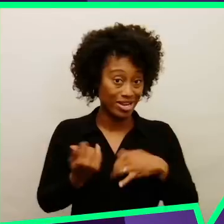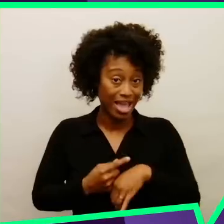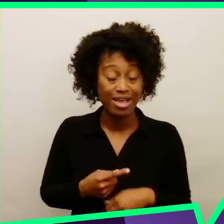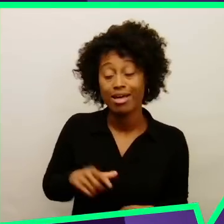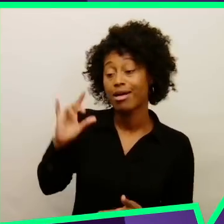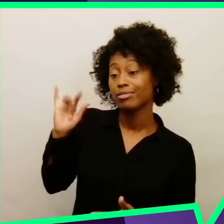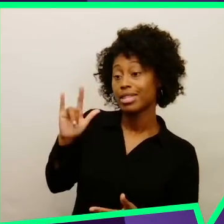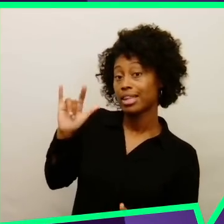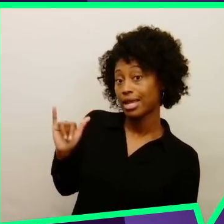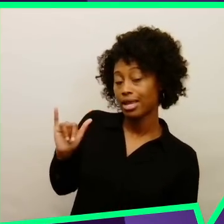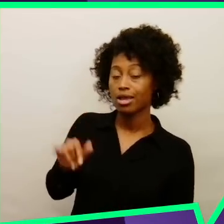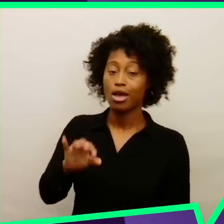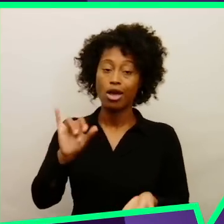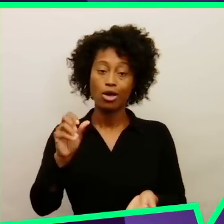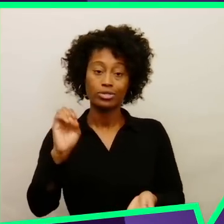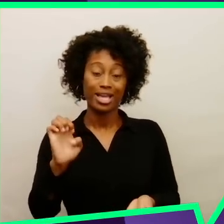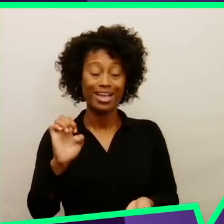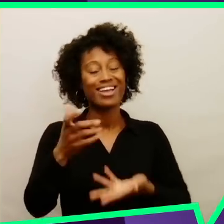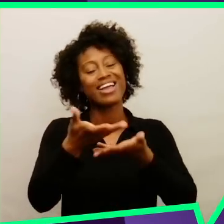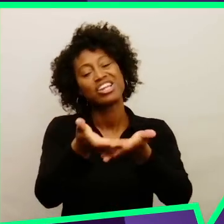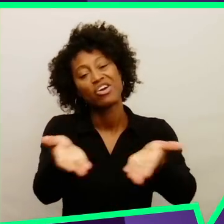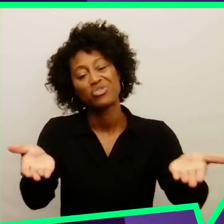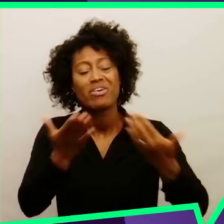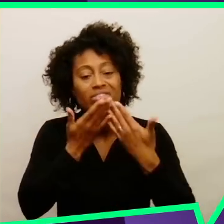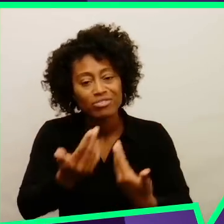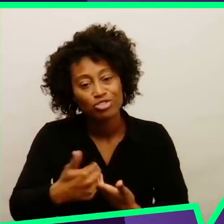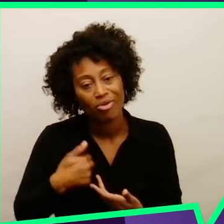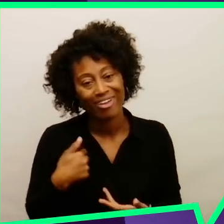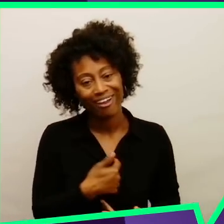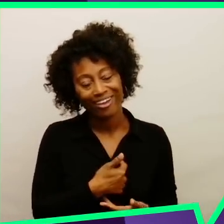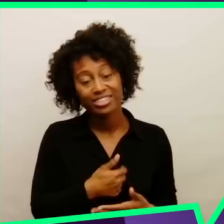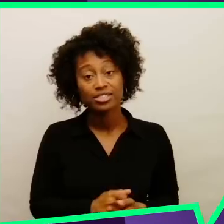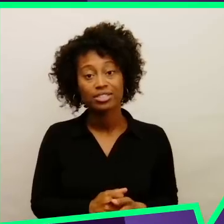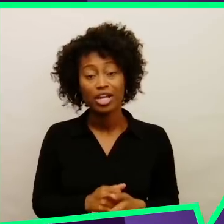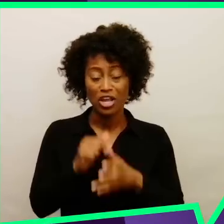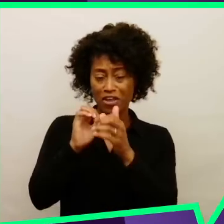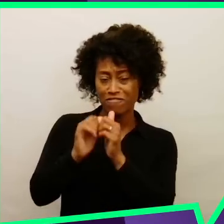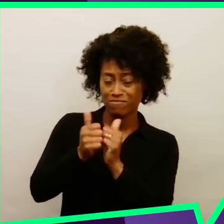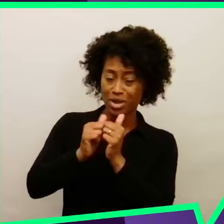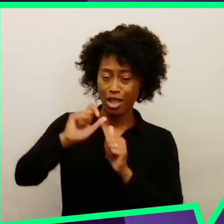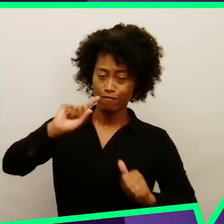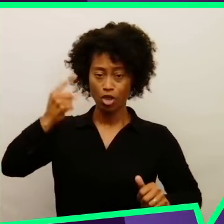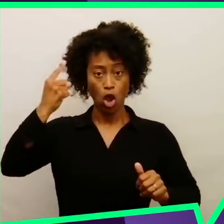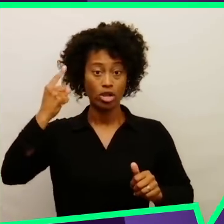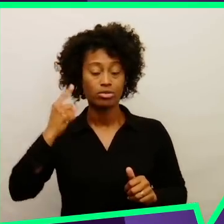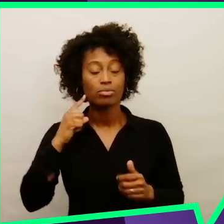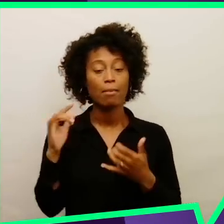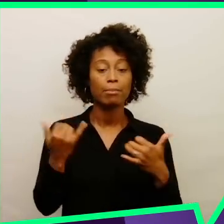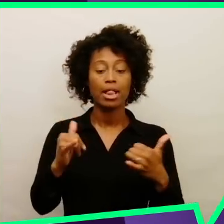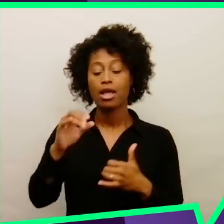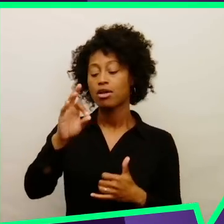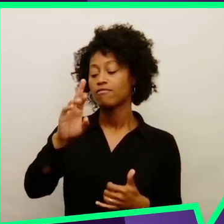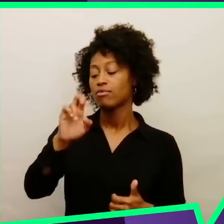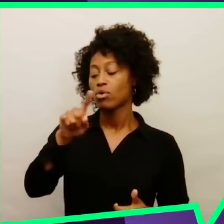We've got Lily. We've got Jose. And of course, we have you. Thanks so much for joining us. We're in race number one. We're playing Forza.